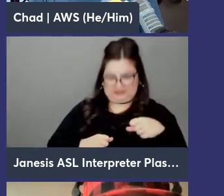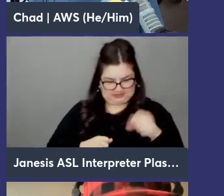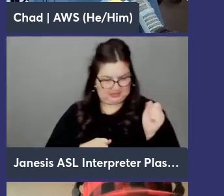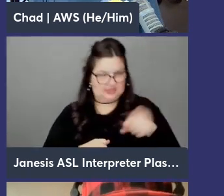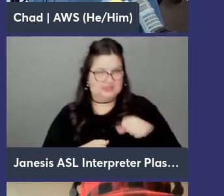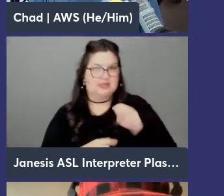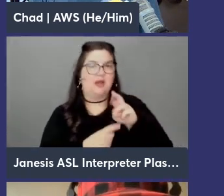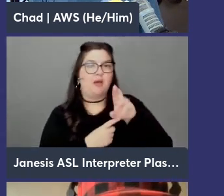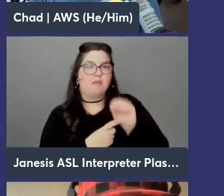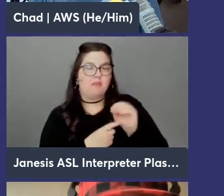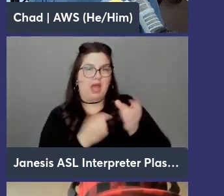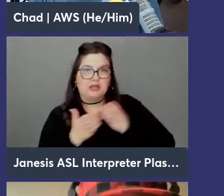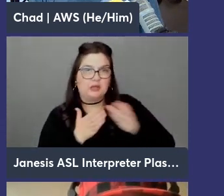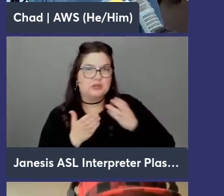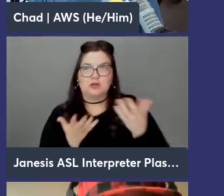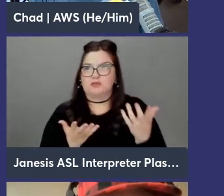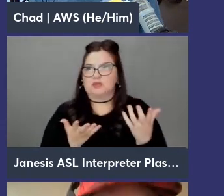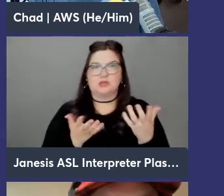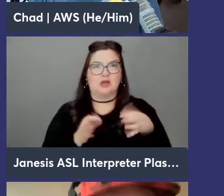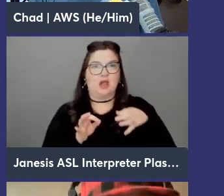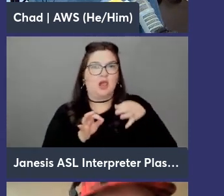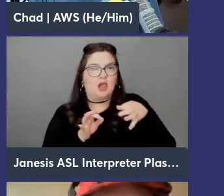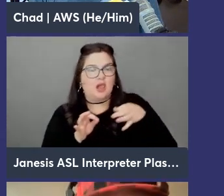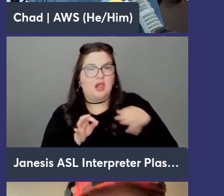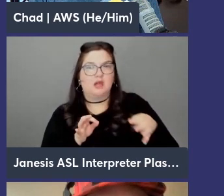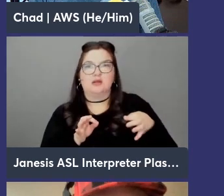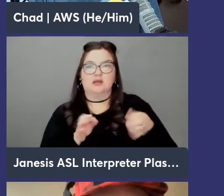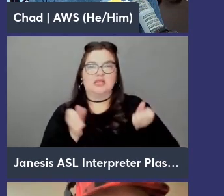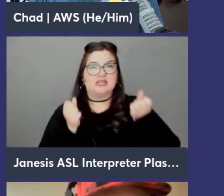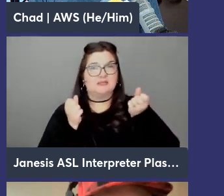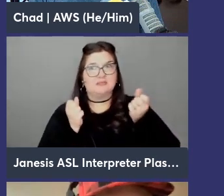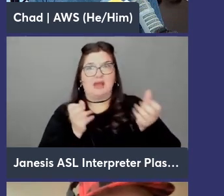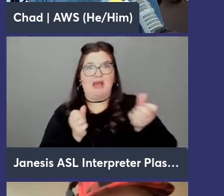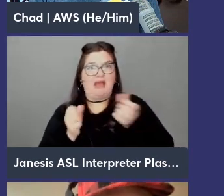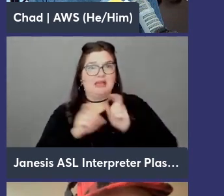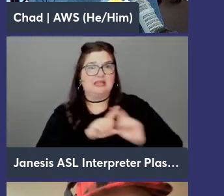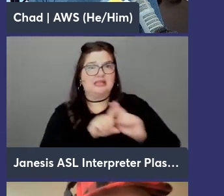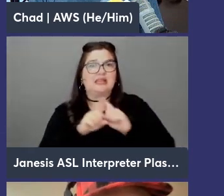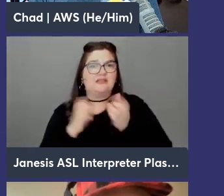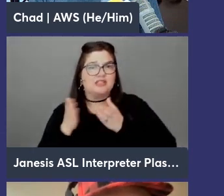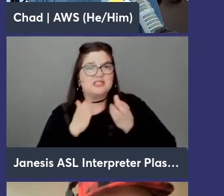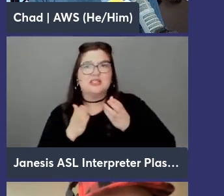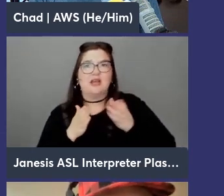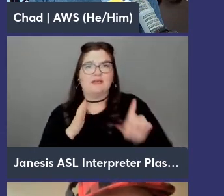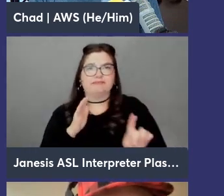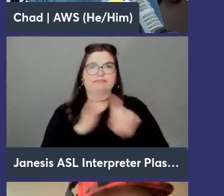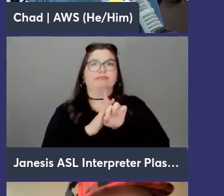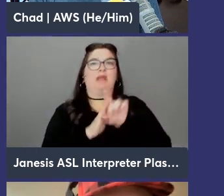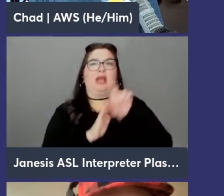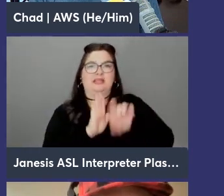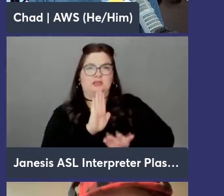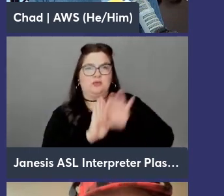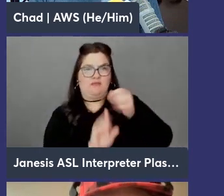What's hiccuping up, across all those dozens of services, I have a hiccup, I need to find that one. So it's very easy,